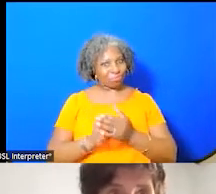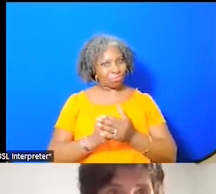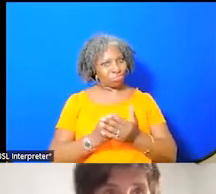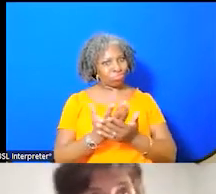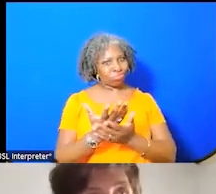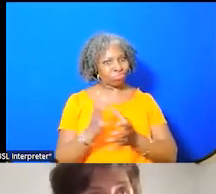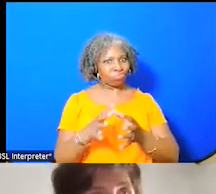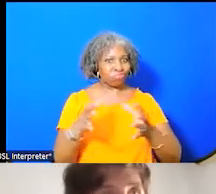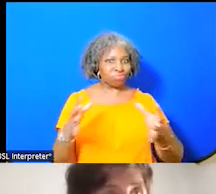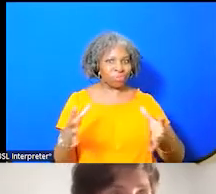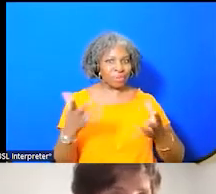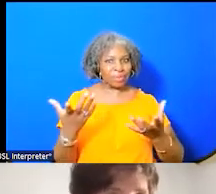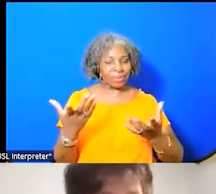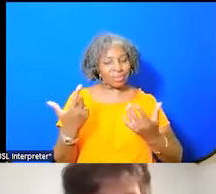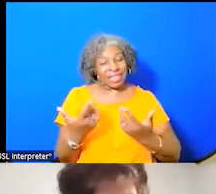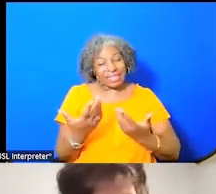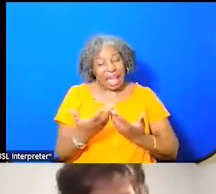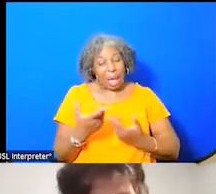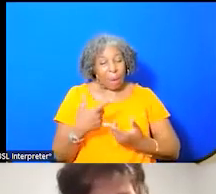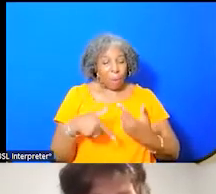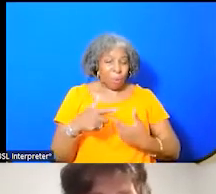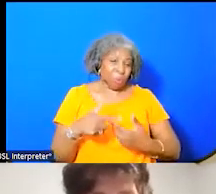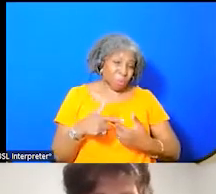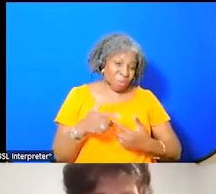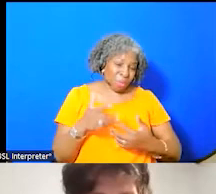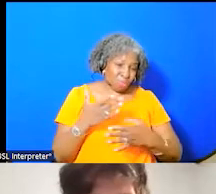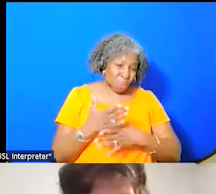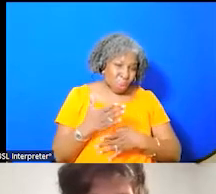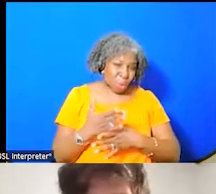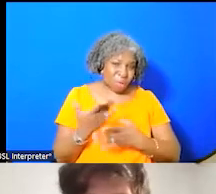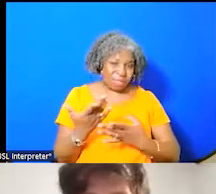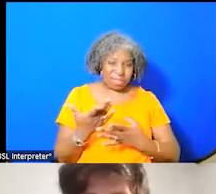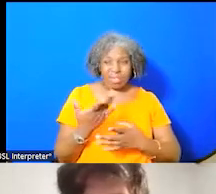and I work in the sense that the there's no one really within Something & Son